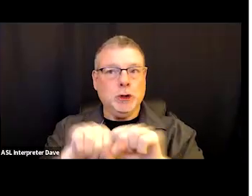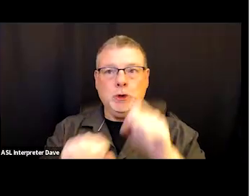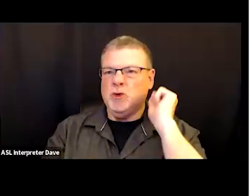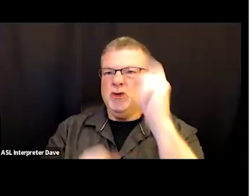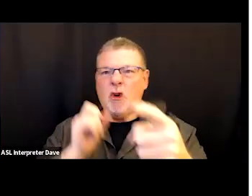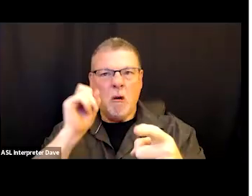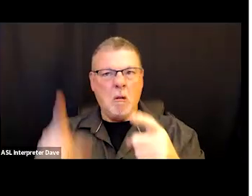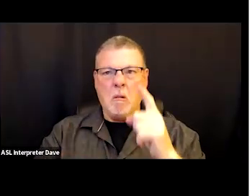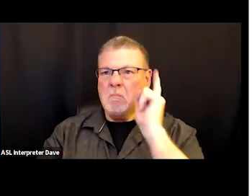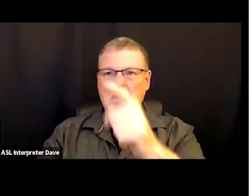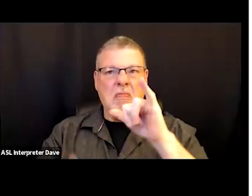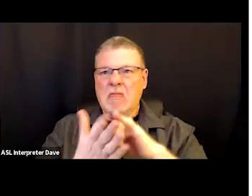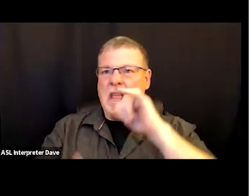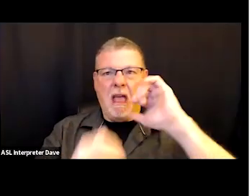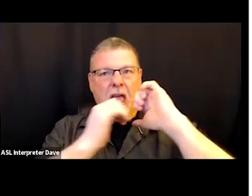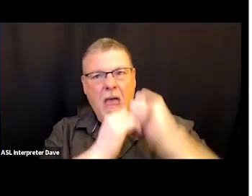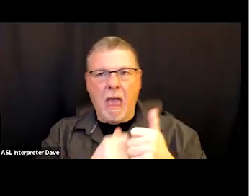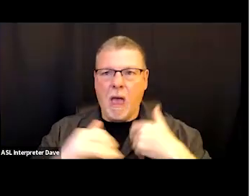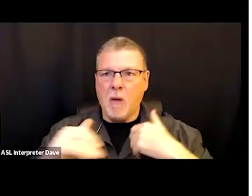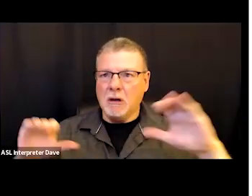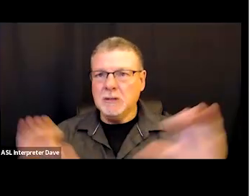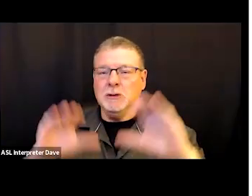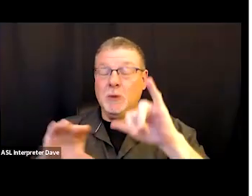because that's not how we do things in the justice system.